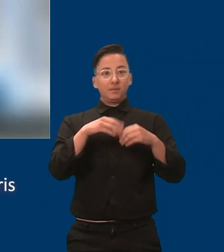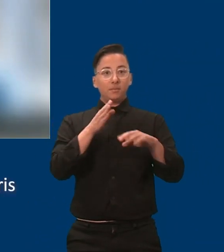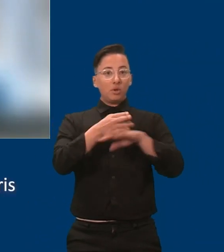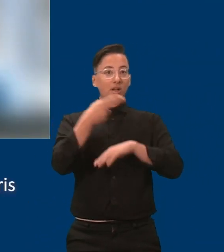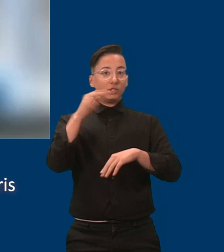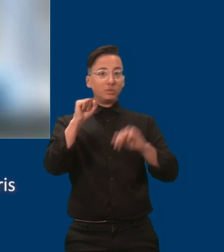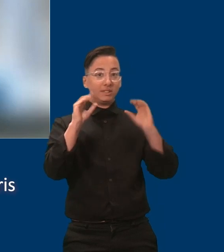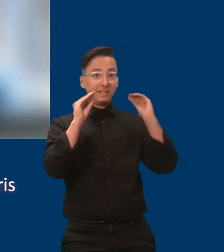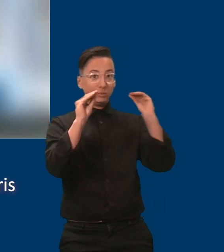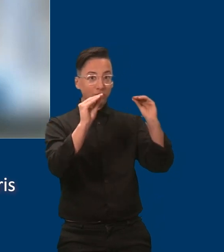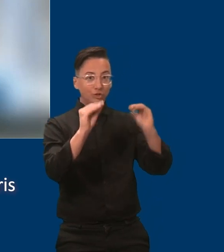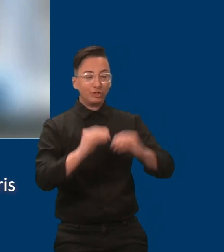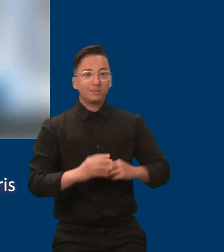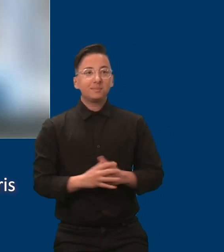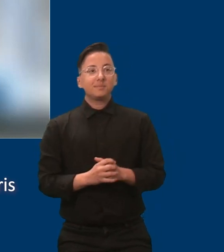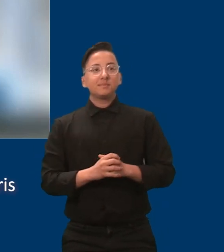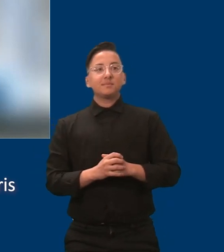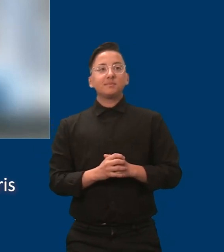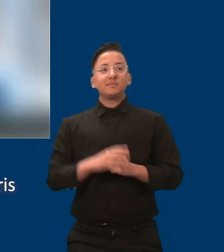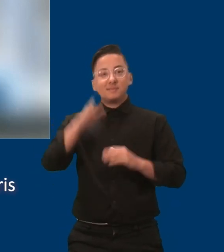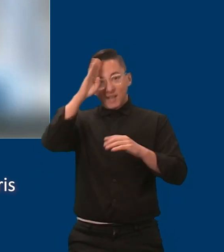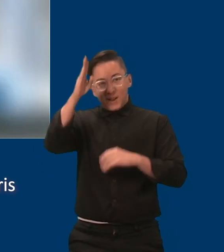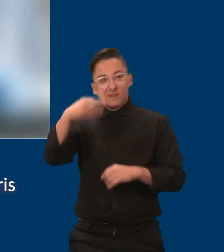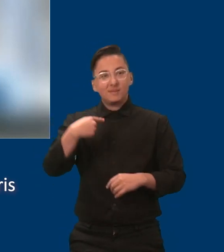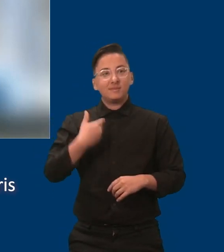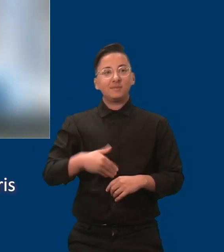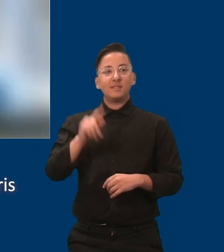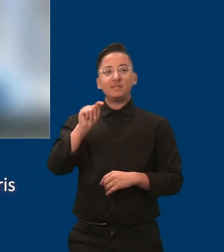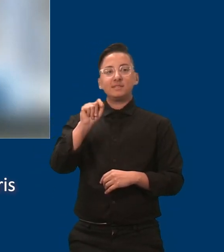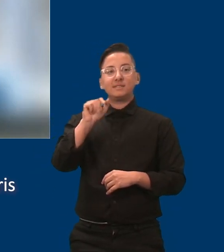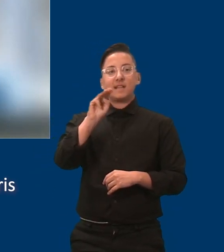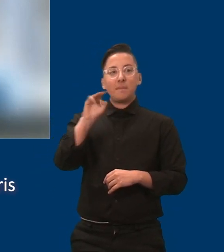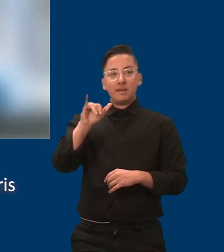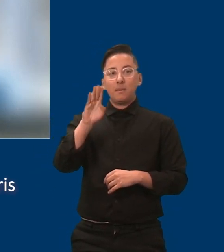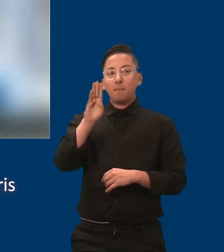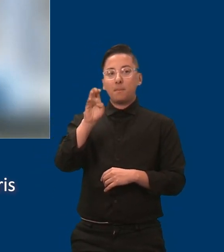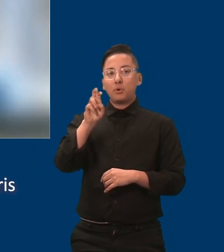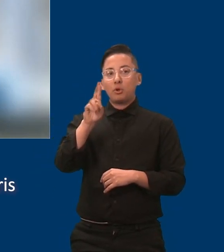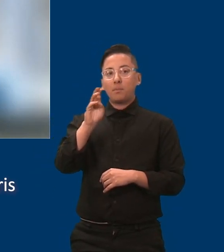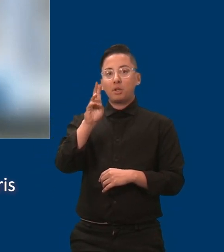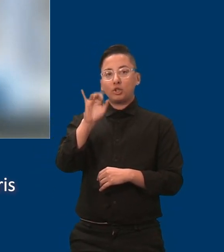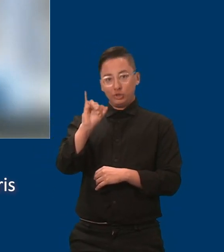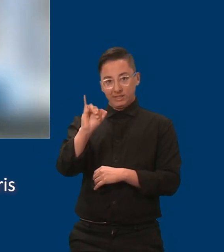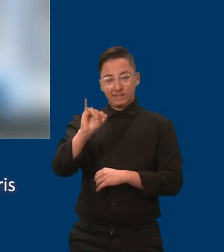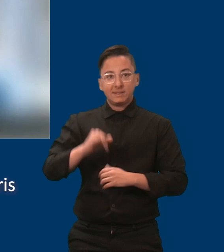MCD council member, and I'm happy to join this event today from my office at the University of Minnesota,